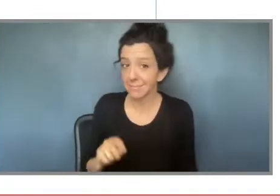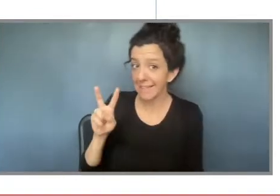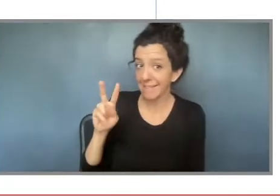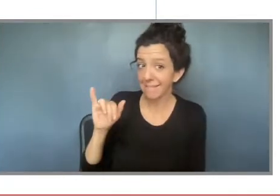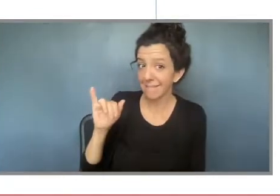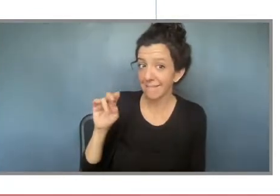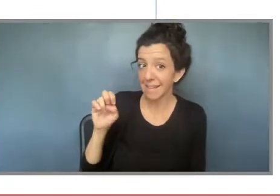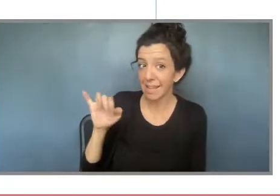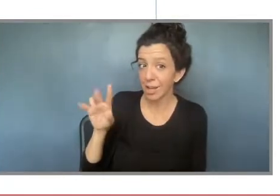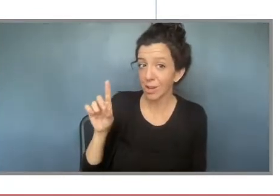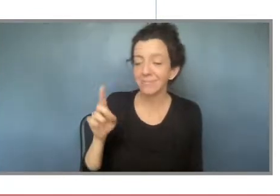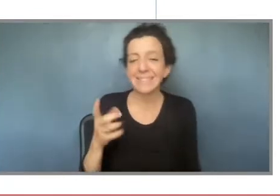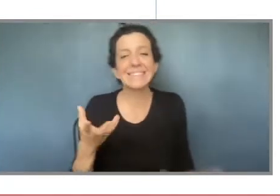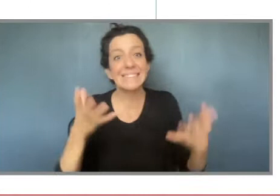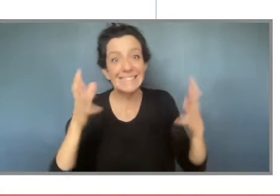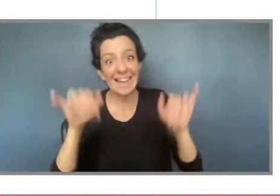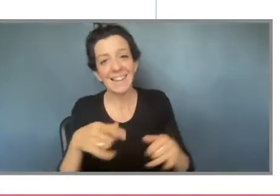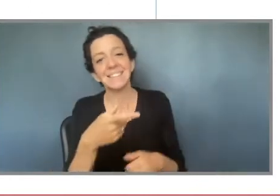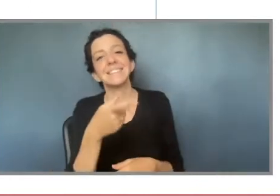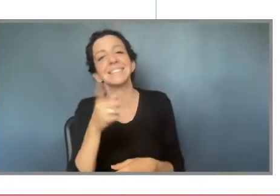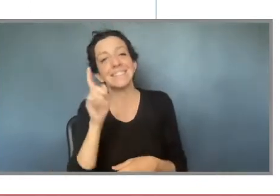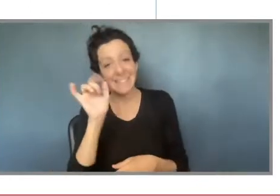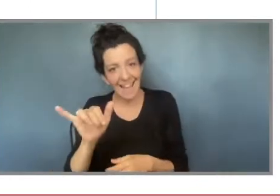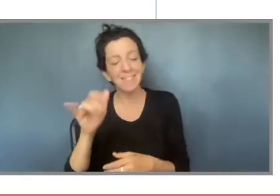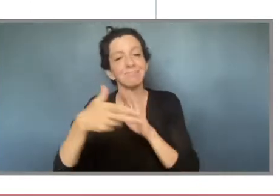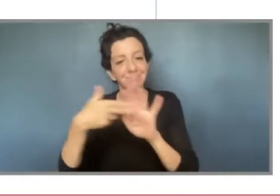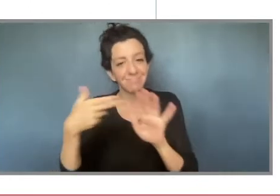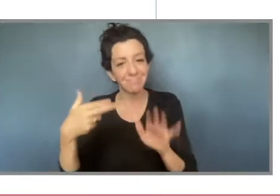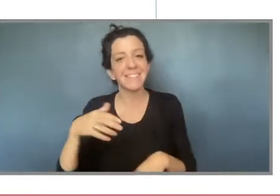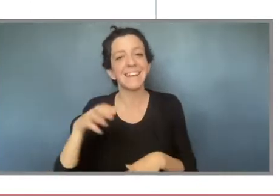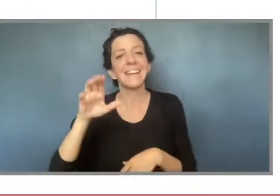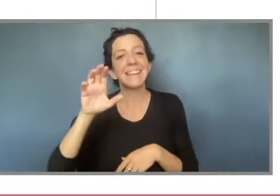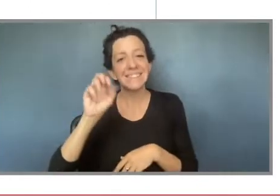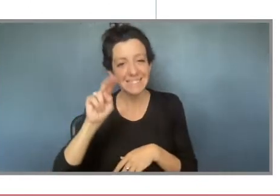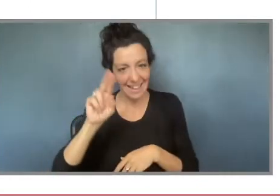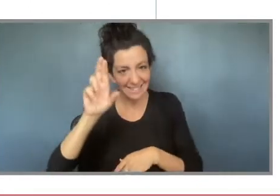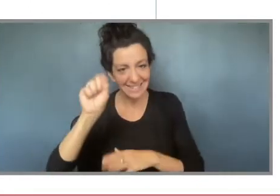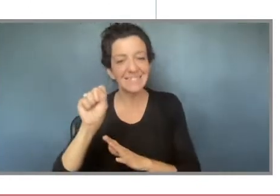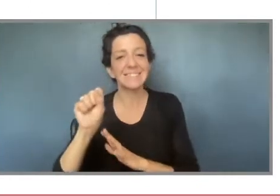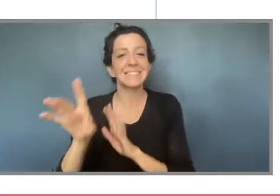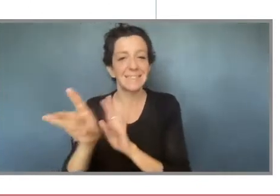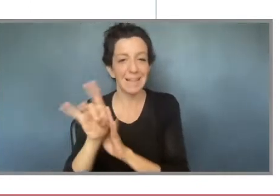Studio: Even you're defending veterinary is is considered a census designated place so it's clear some people some some.